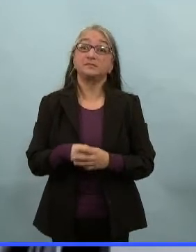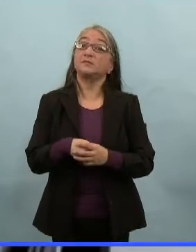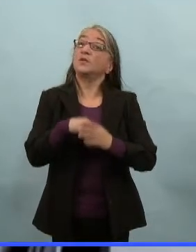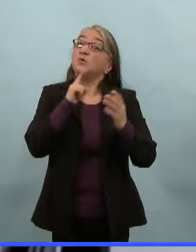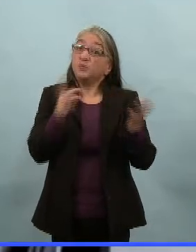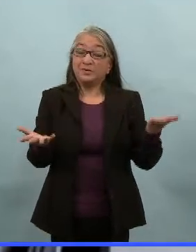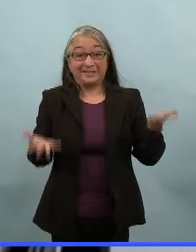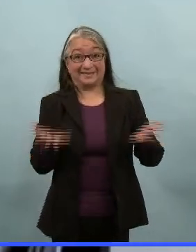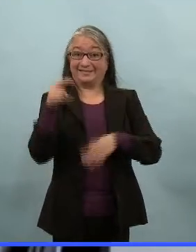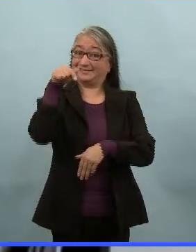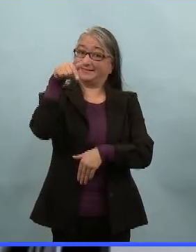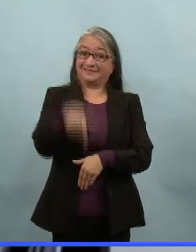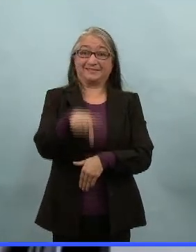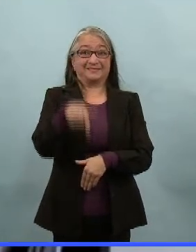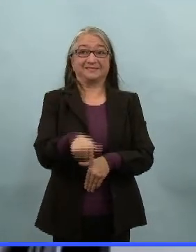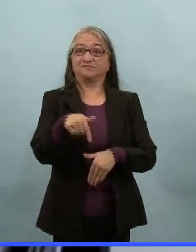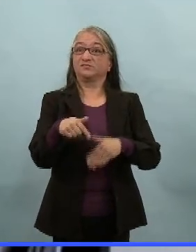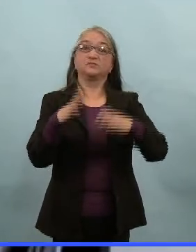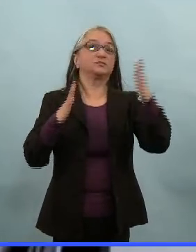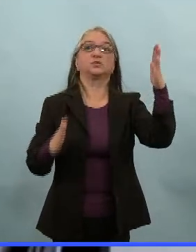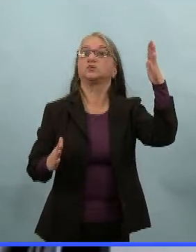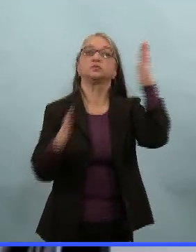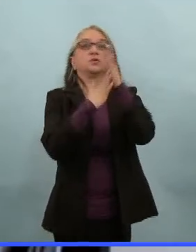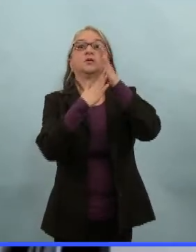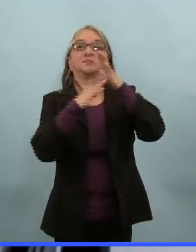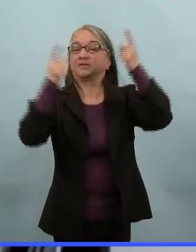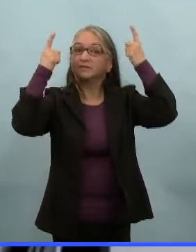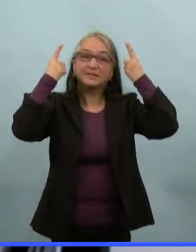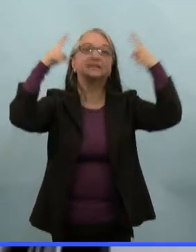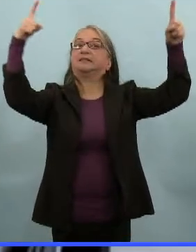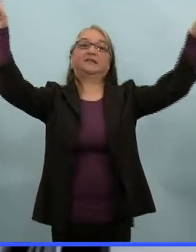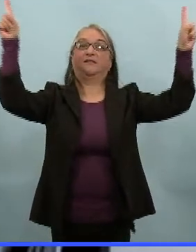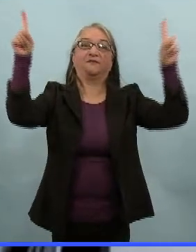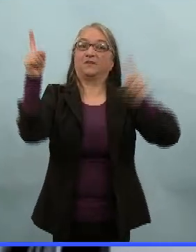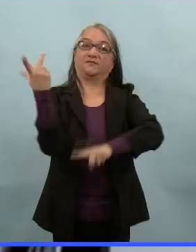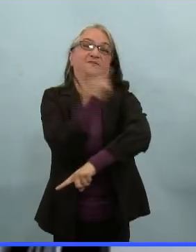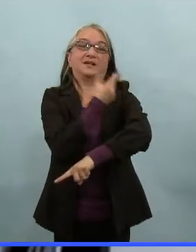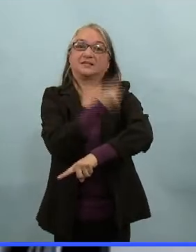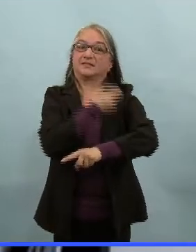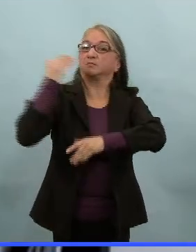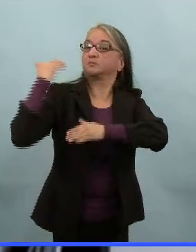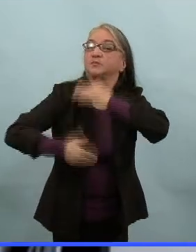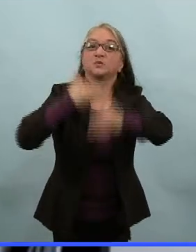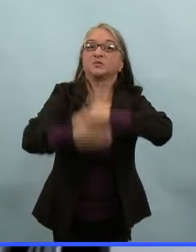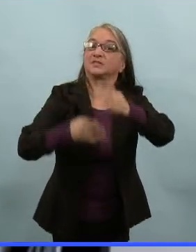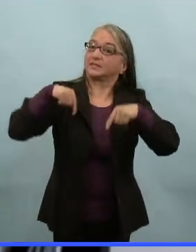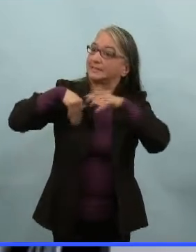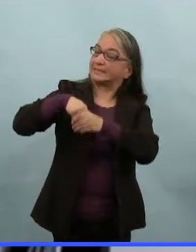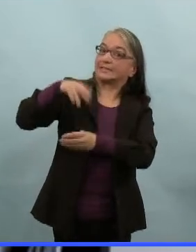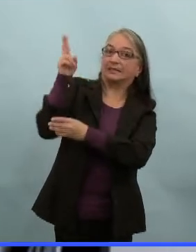in manitoba's history the fact that we've gotten close to 80 percent of all manitobans to receive